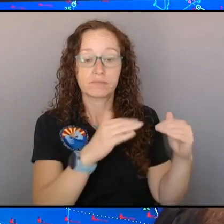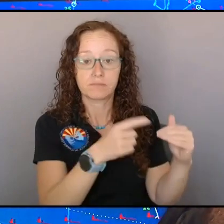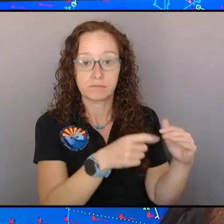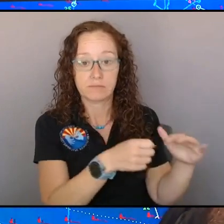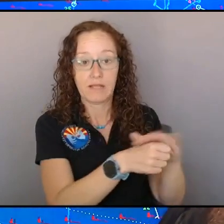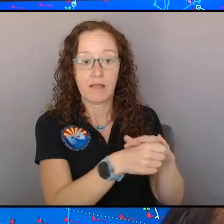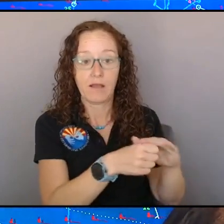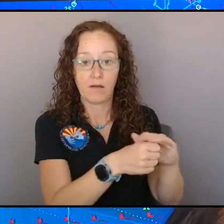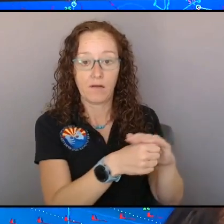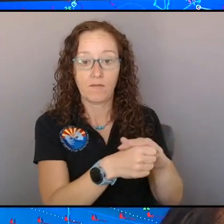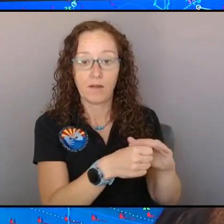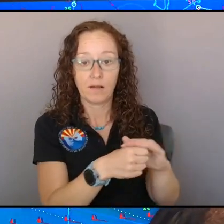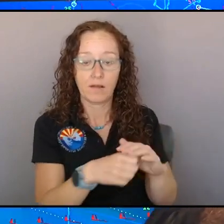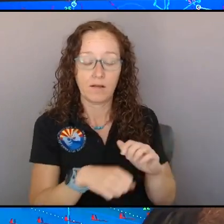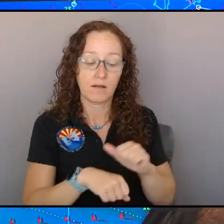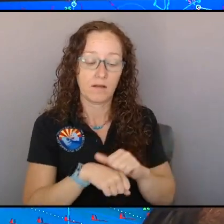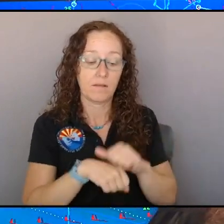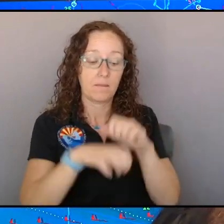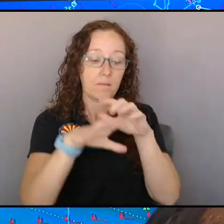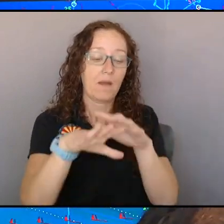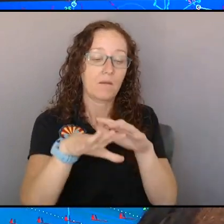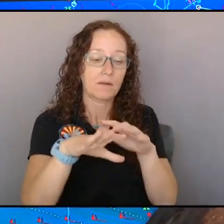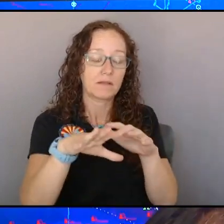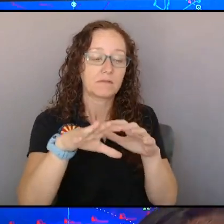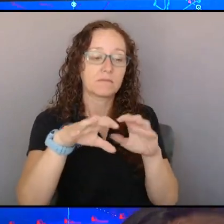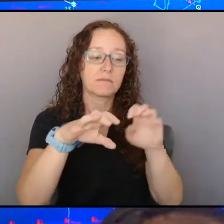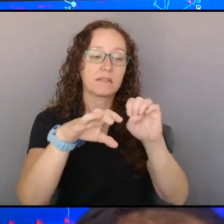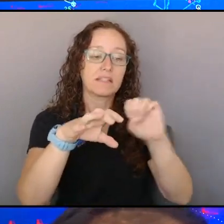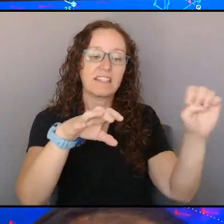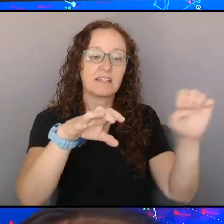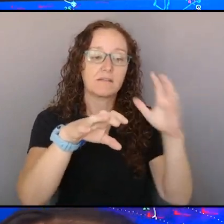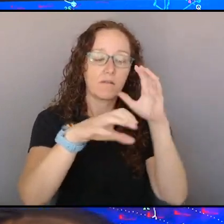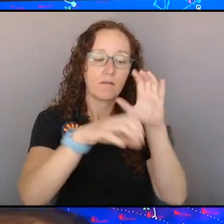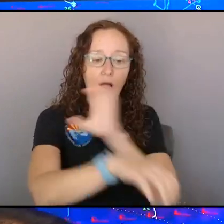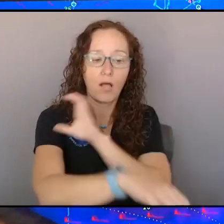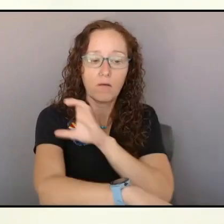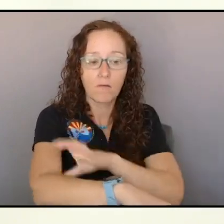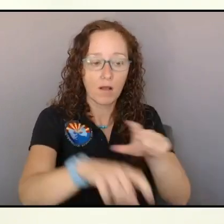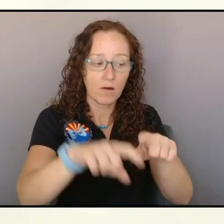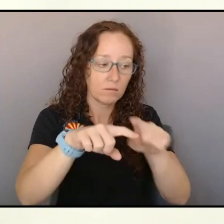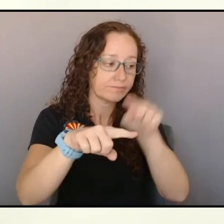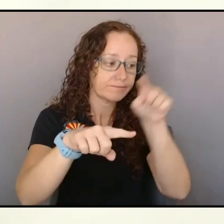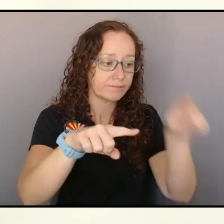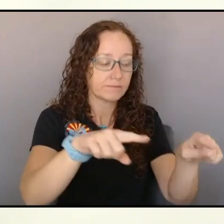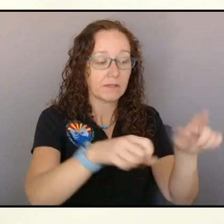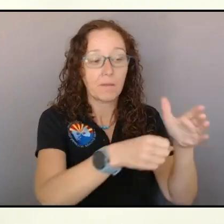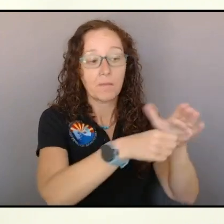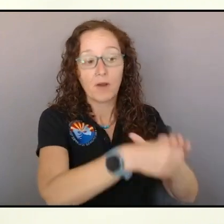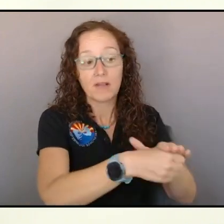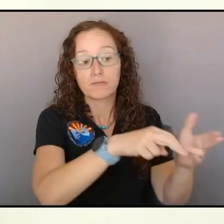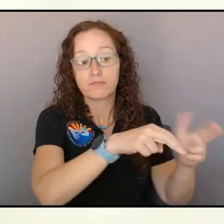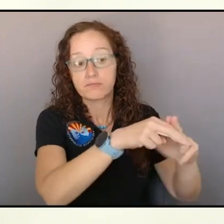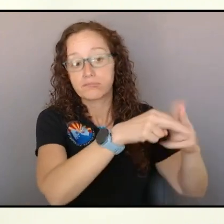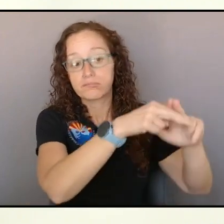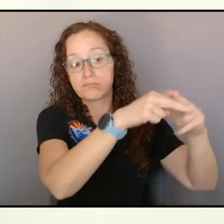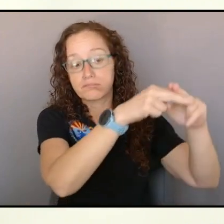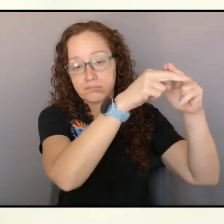mountains in Eastern Colorado. So we're still going to see a little bit of breezy to locally windy conditions as we go